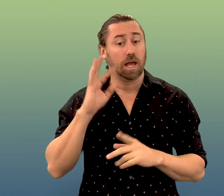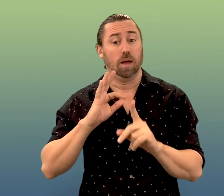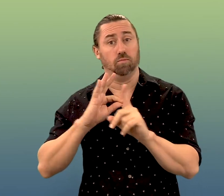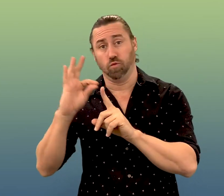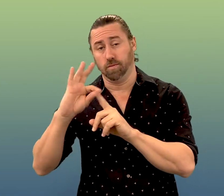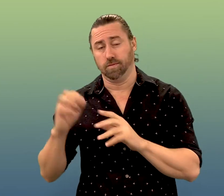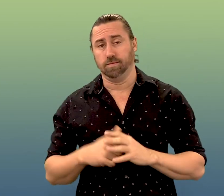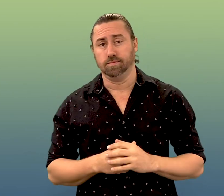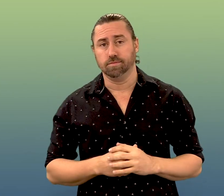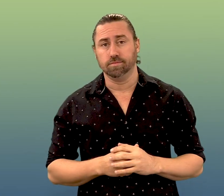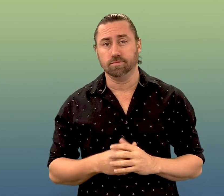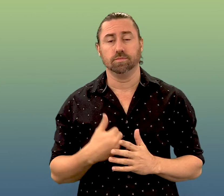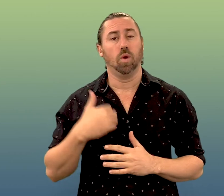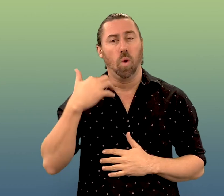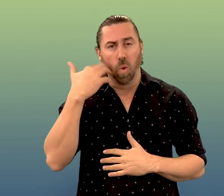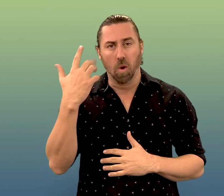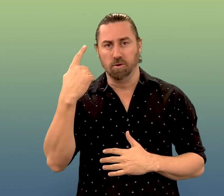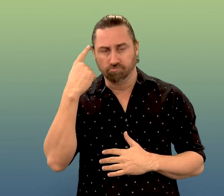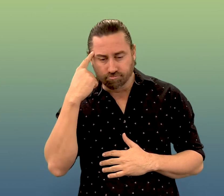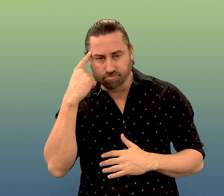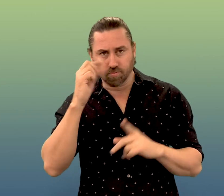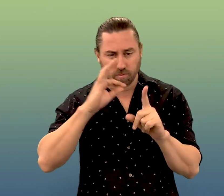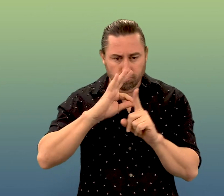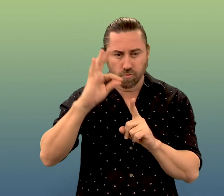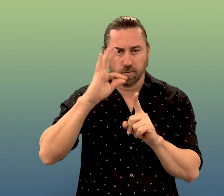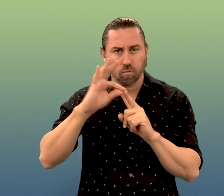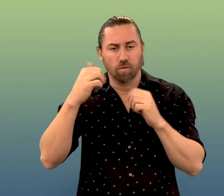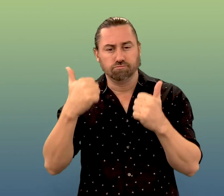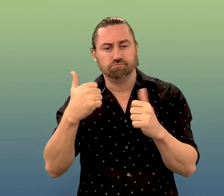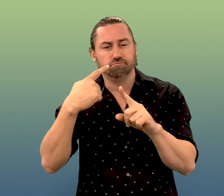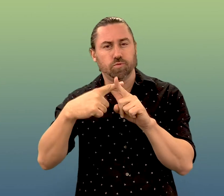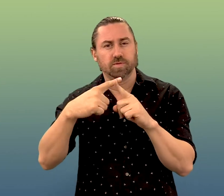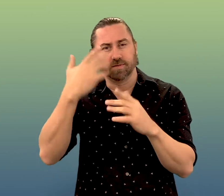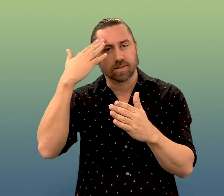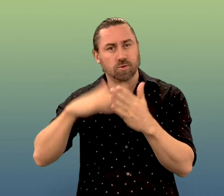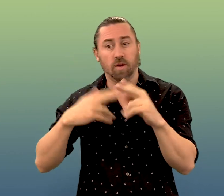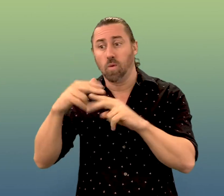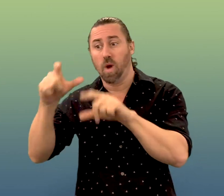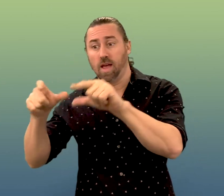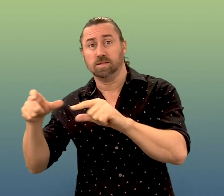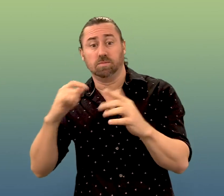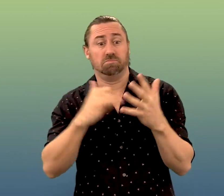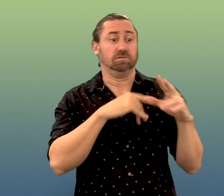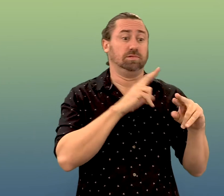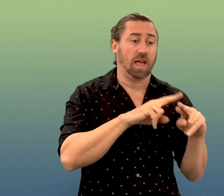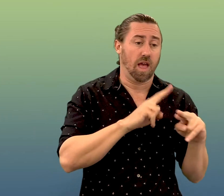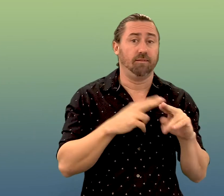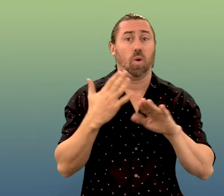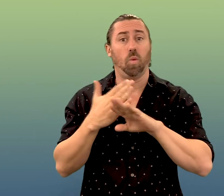Listen and improve. We will constantly look to improve the experience for our customers, our people